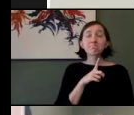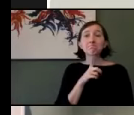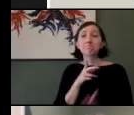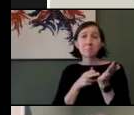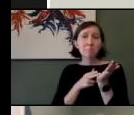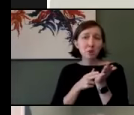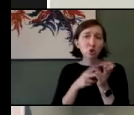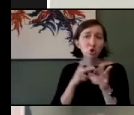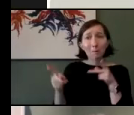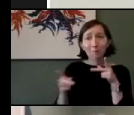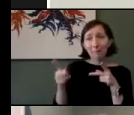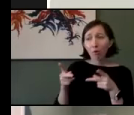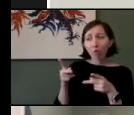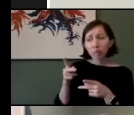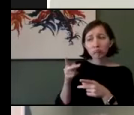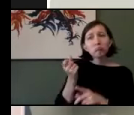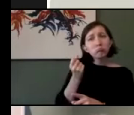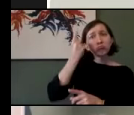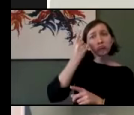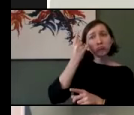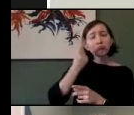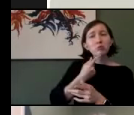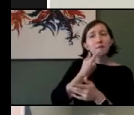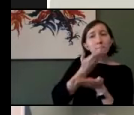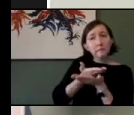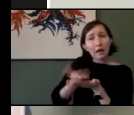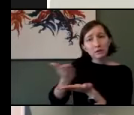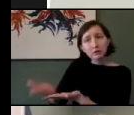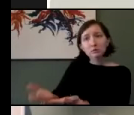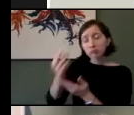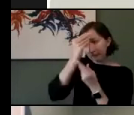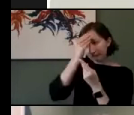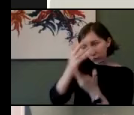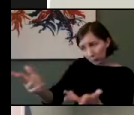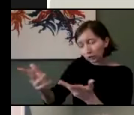the information. As we started out this webinar talking about